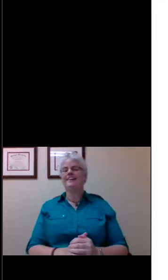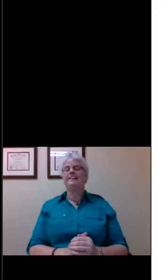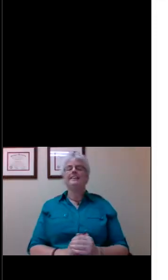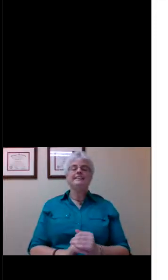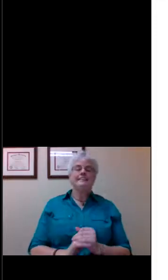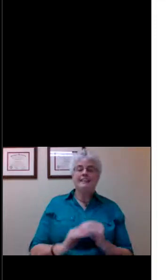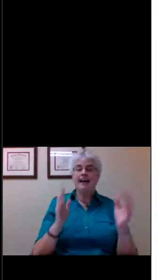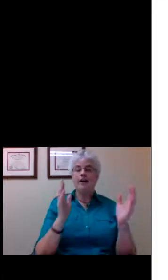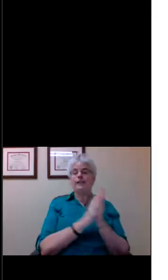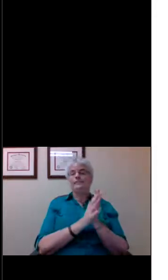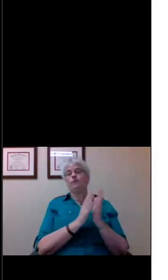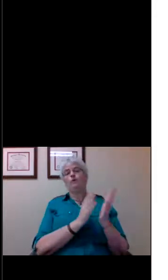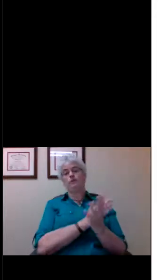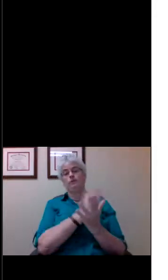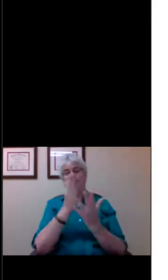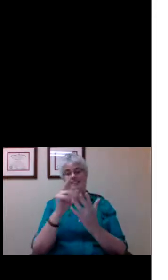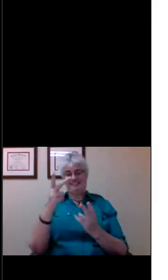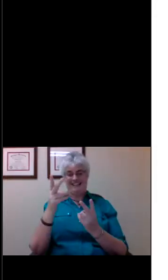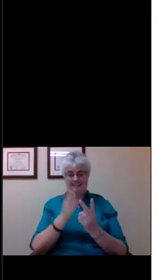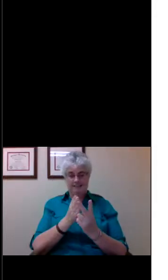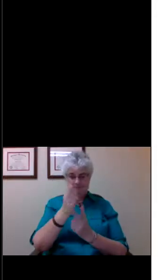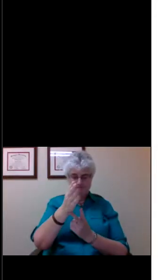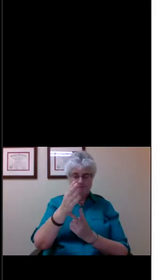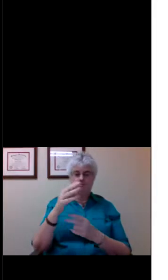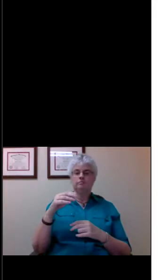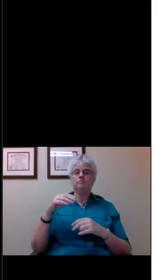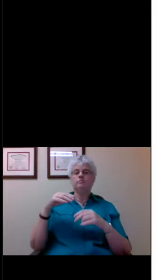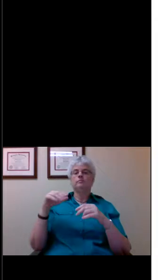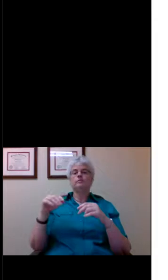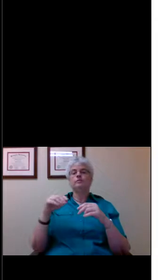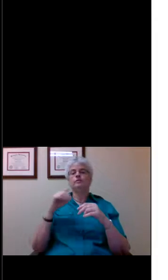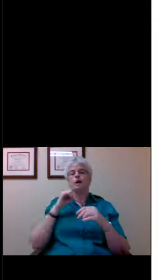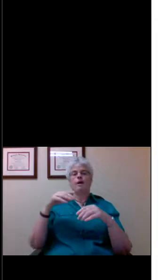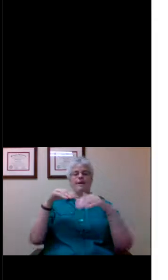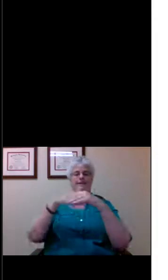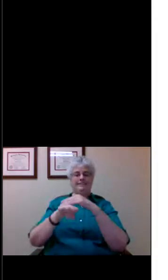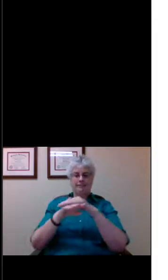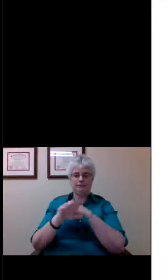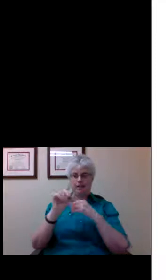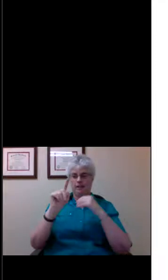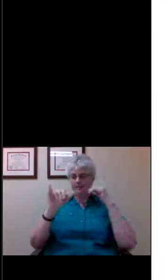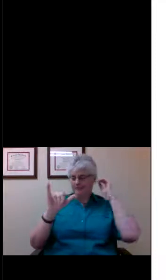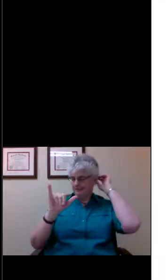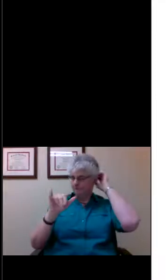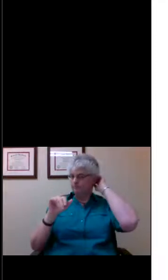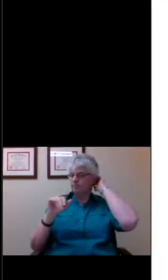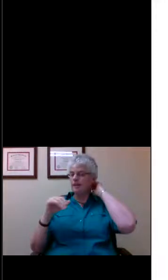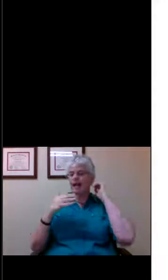So good guesses all around. Um, the second part of my presentation is about